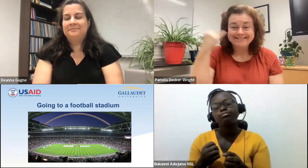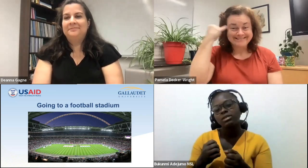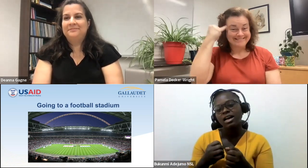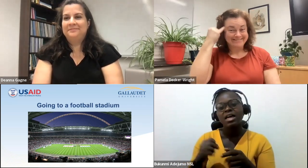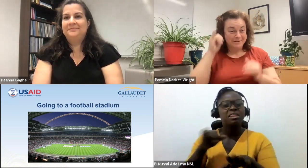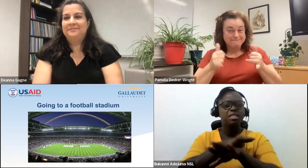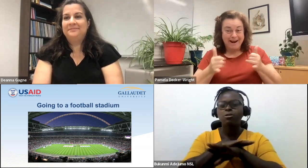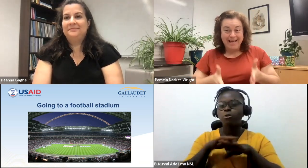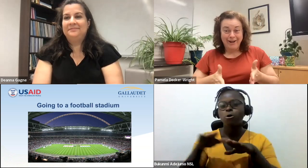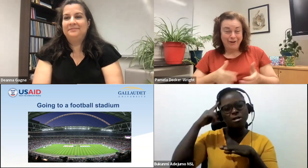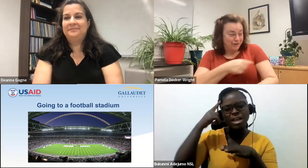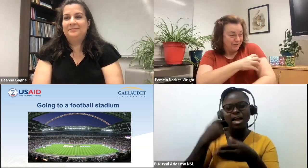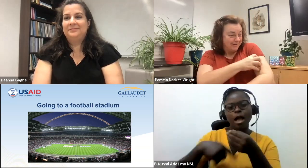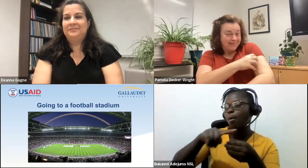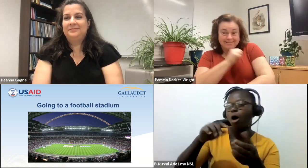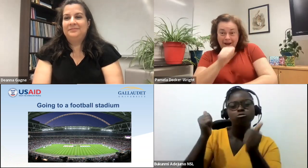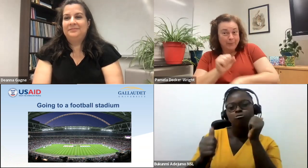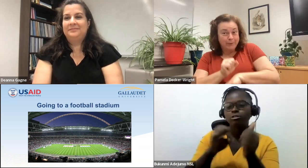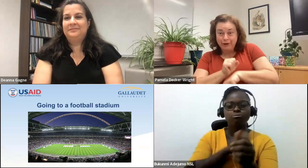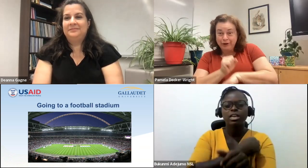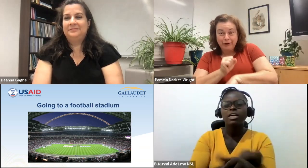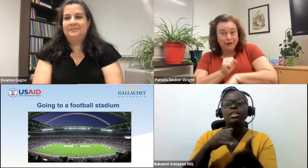They're not thinking about which muscle. But if you were a player.